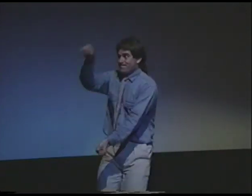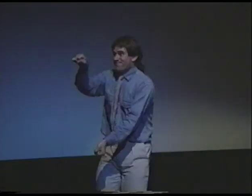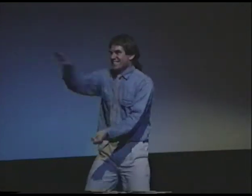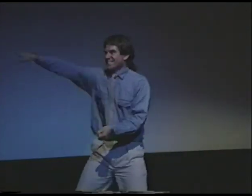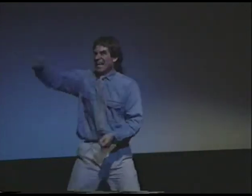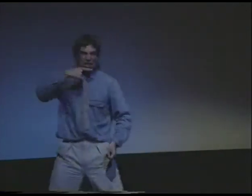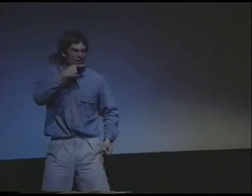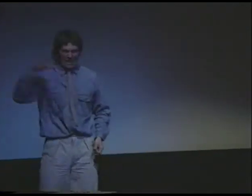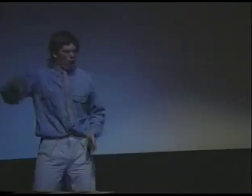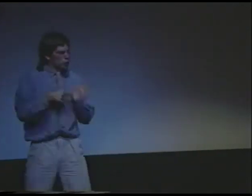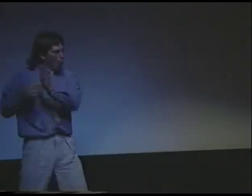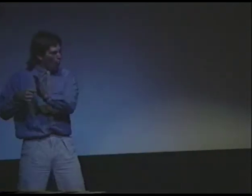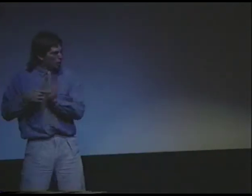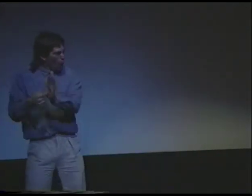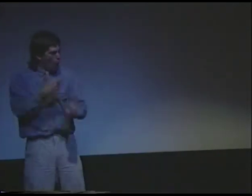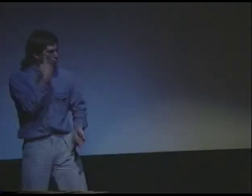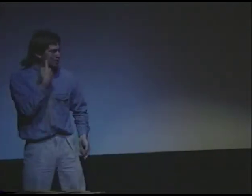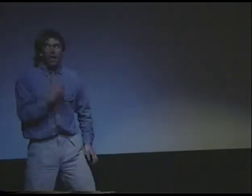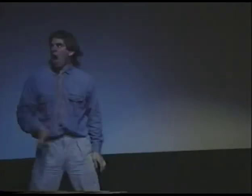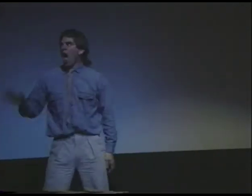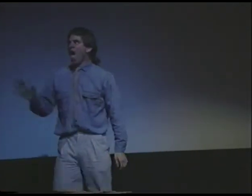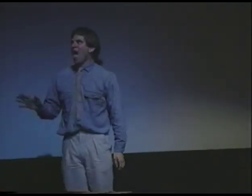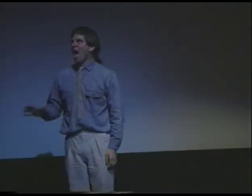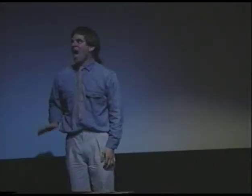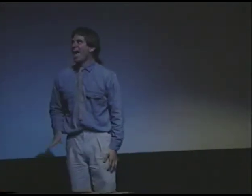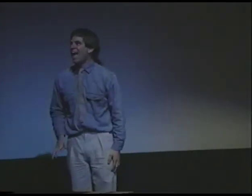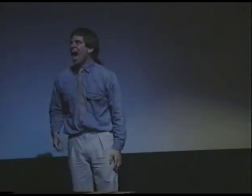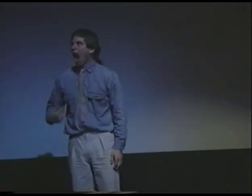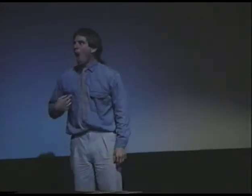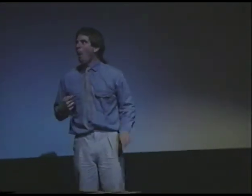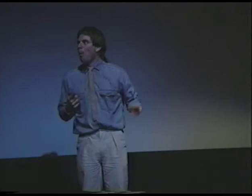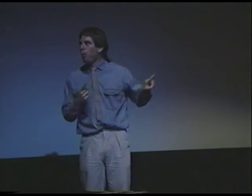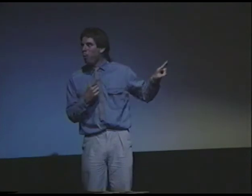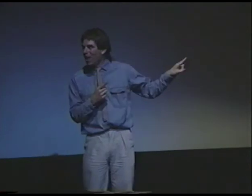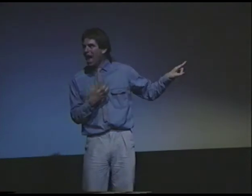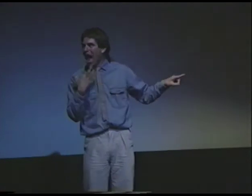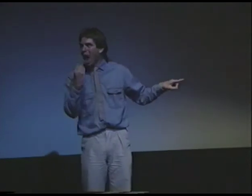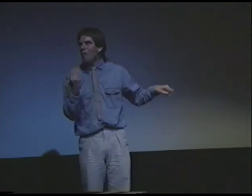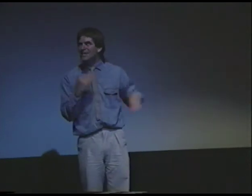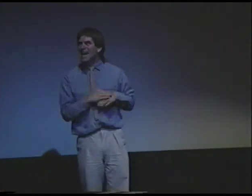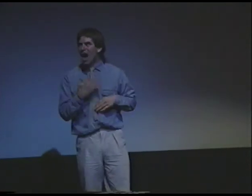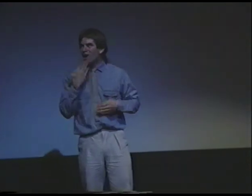And if you took that, said show it to a hearing person,